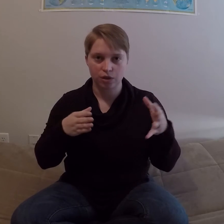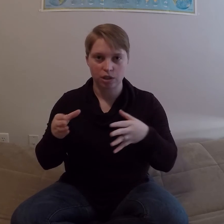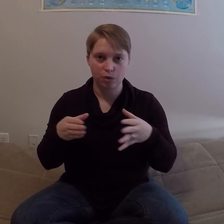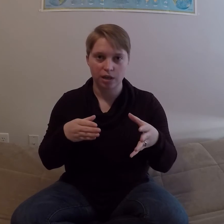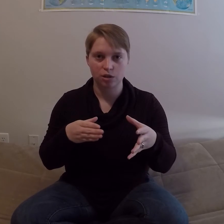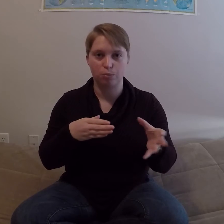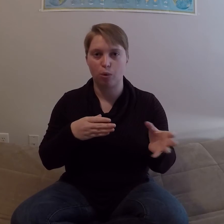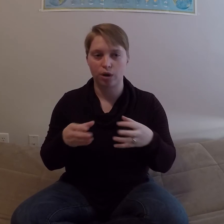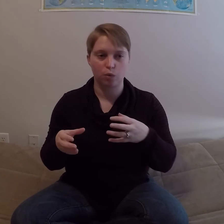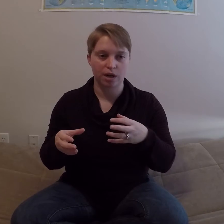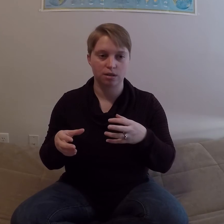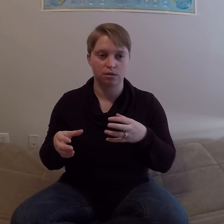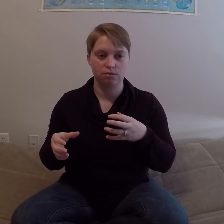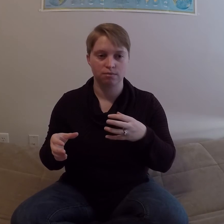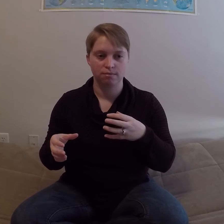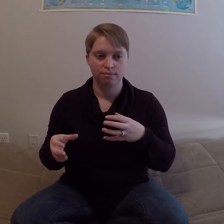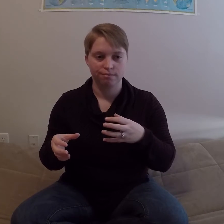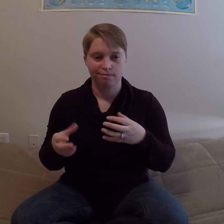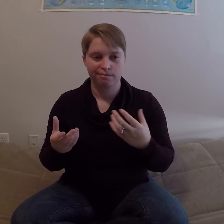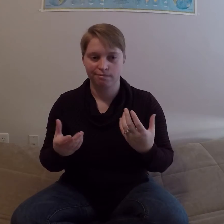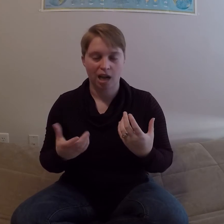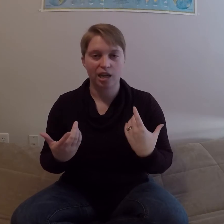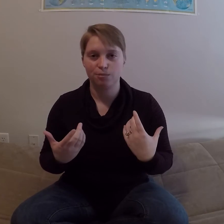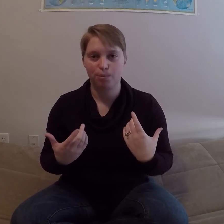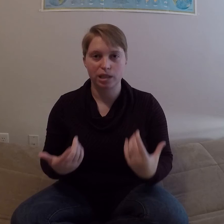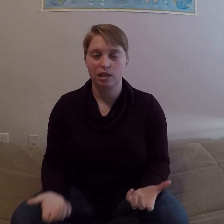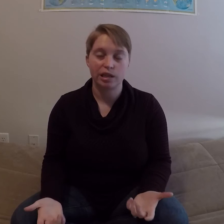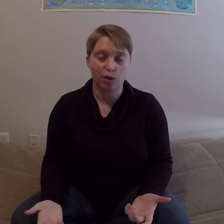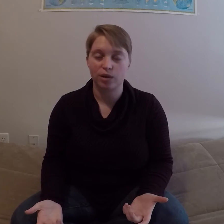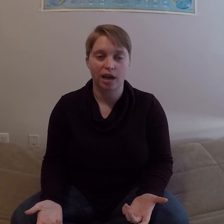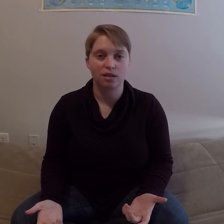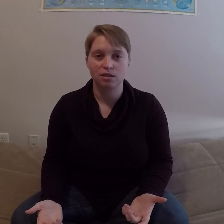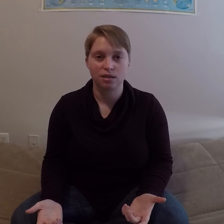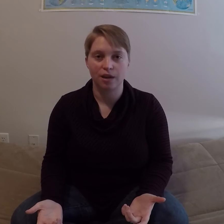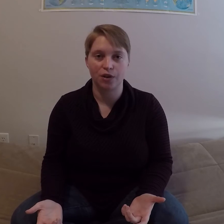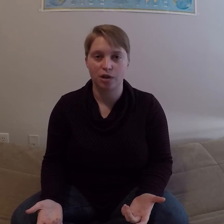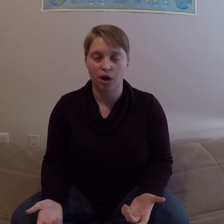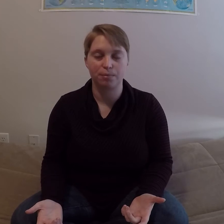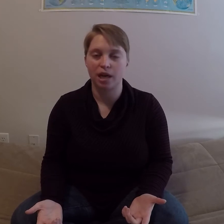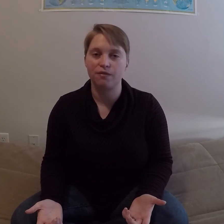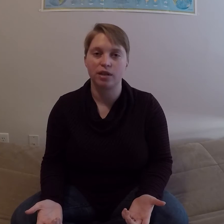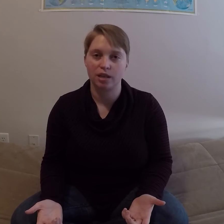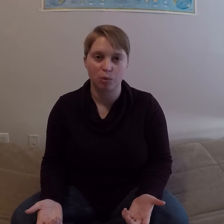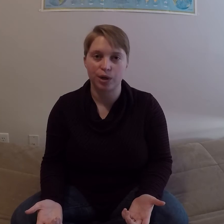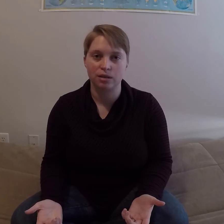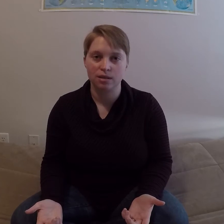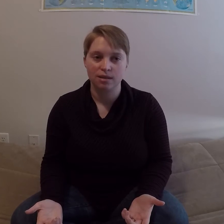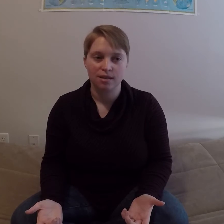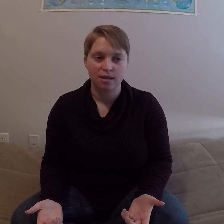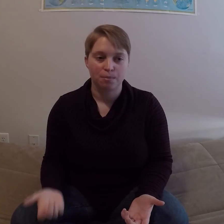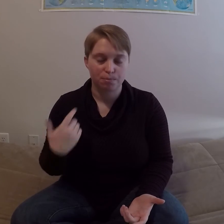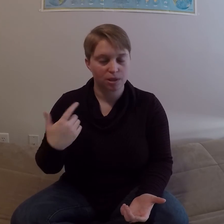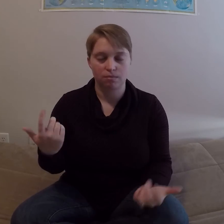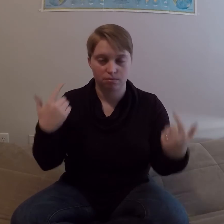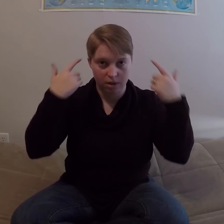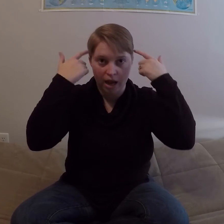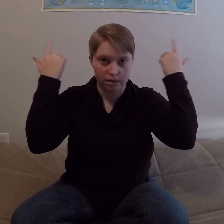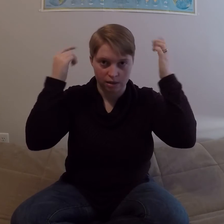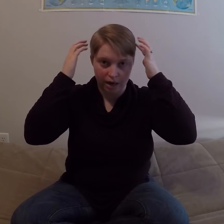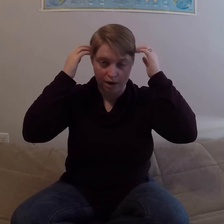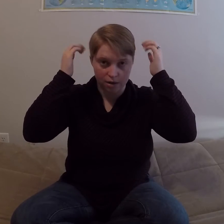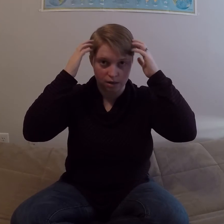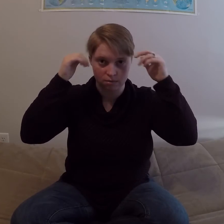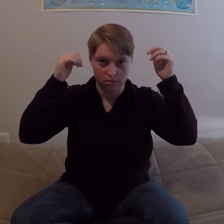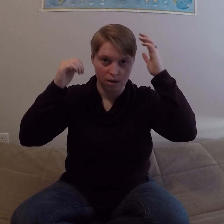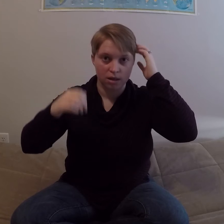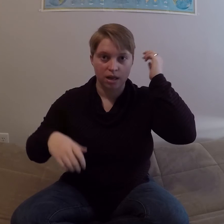situated to point where I basically don’t care if you know I’m deaf anymore hence the haircut.